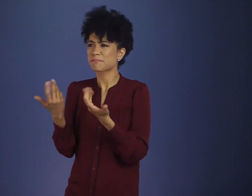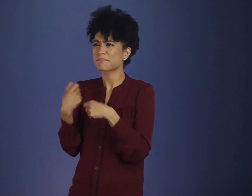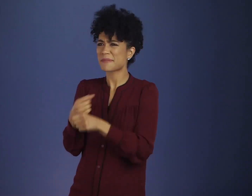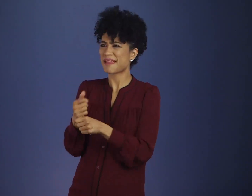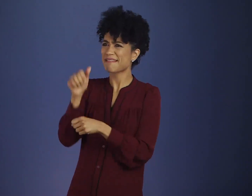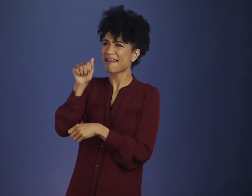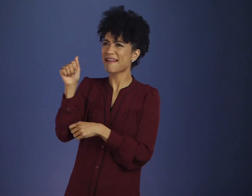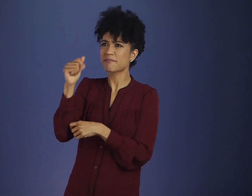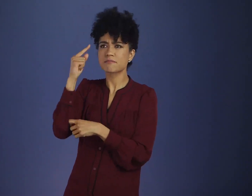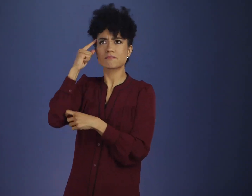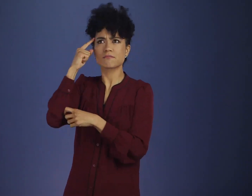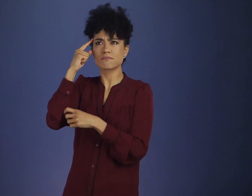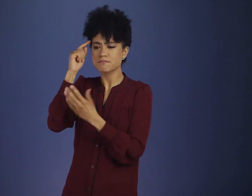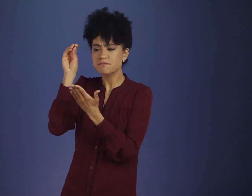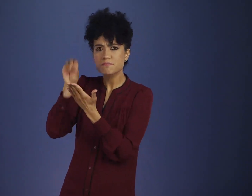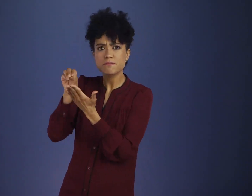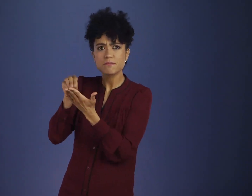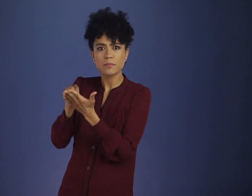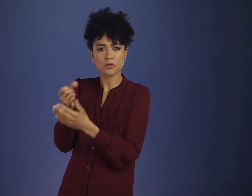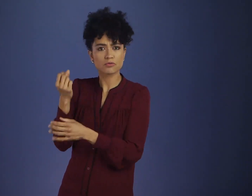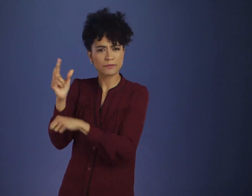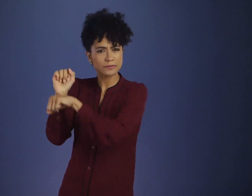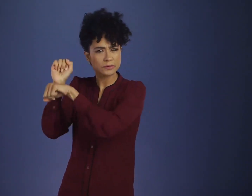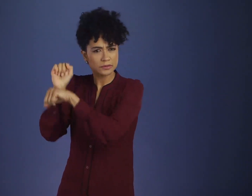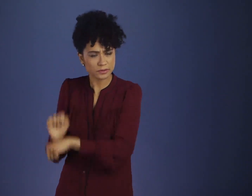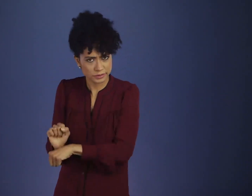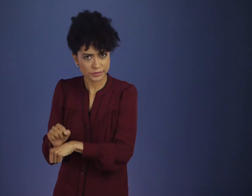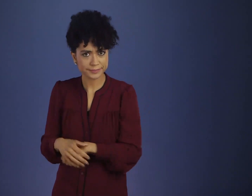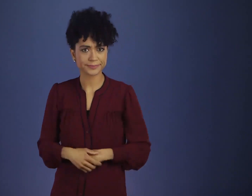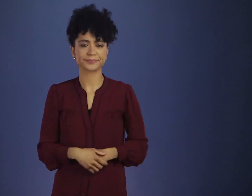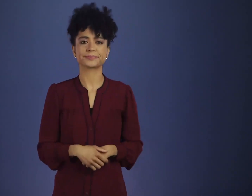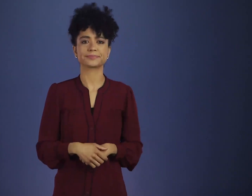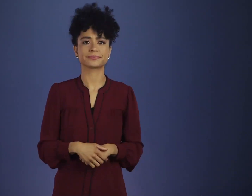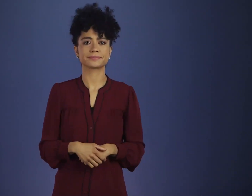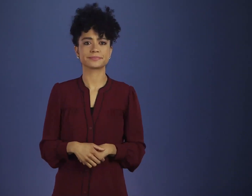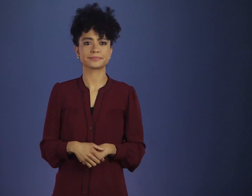and so gave A.A. its present form, substance, and unity.